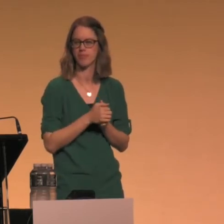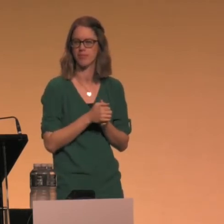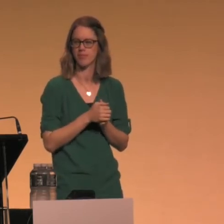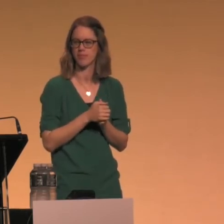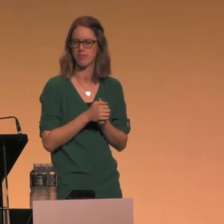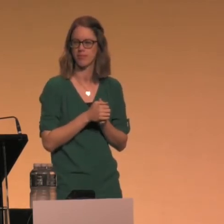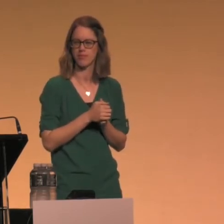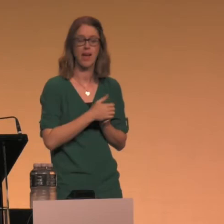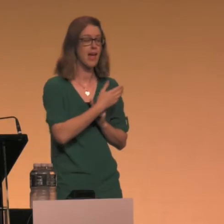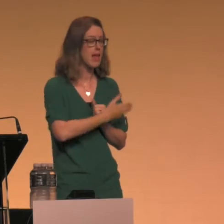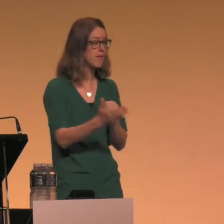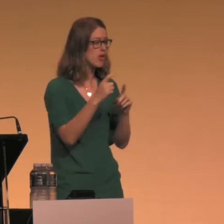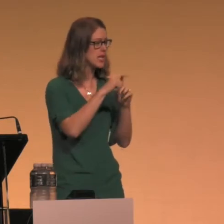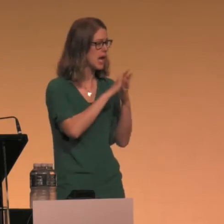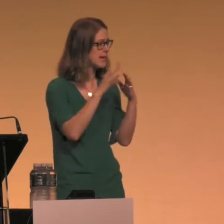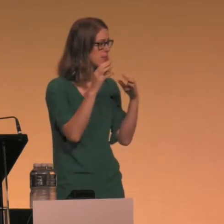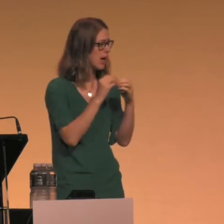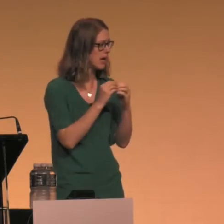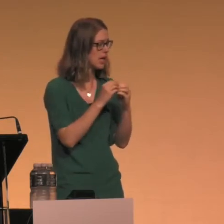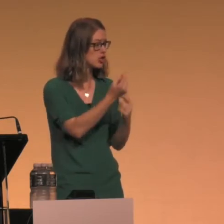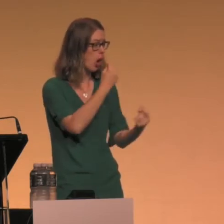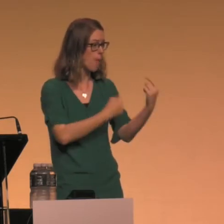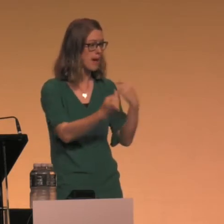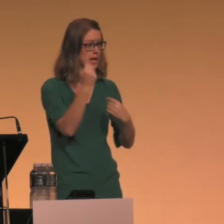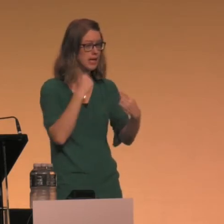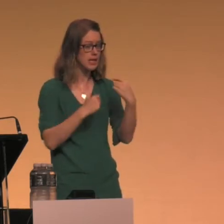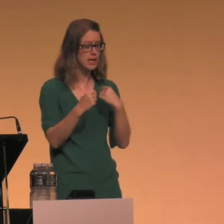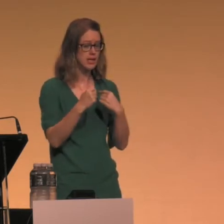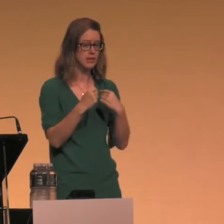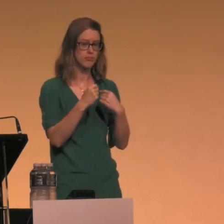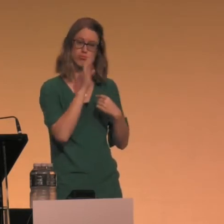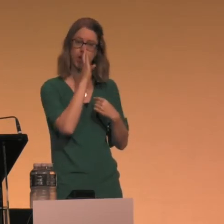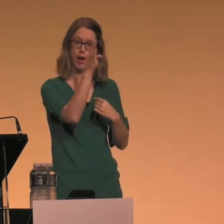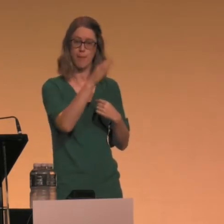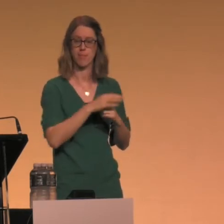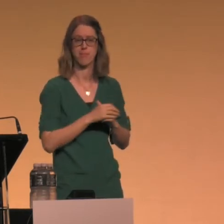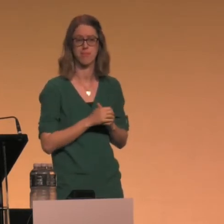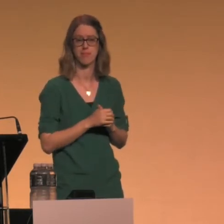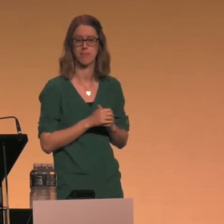Every DHB told me with a straight face